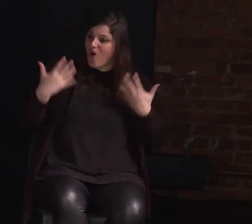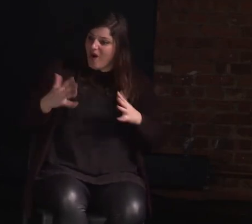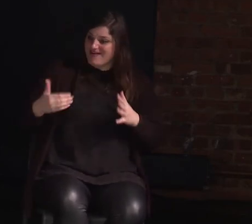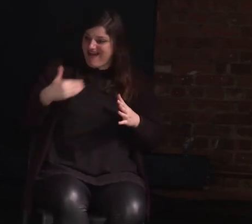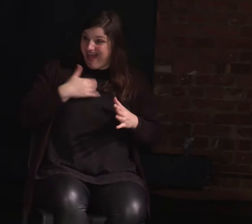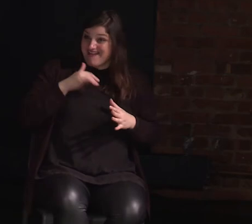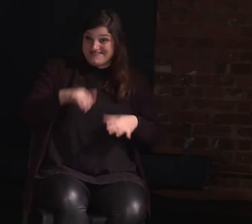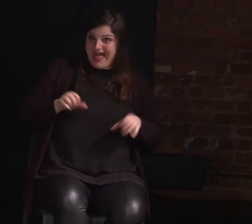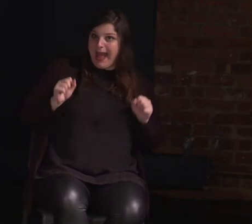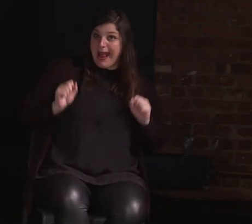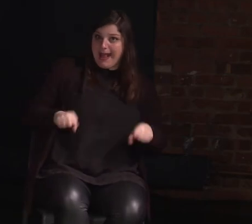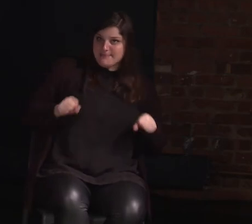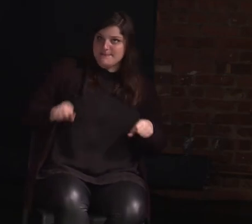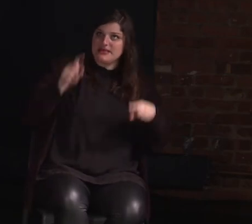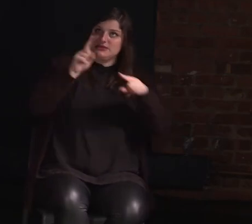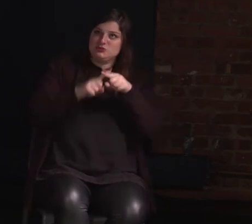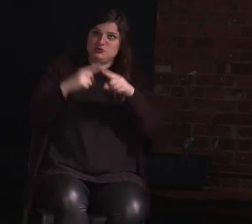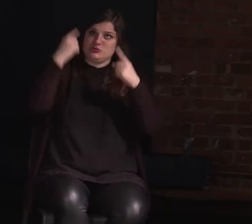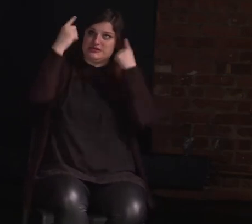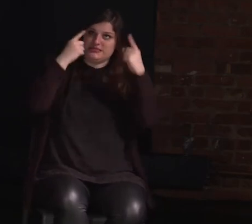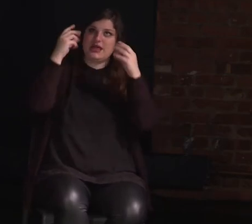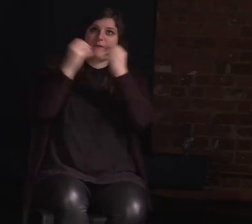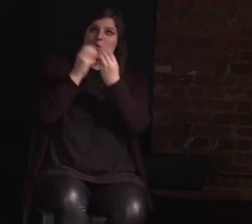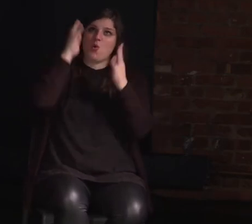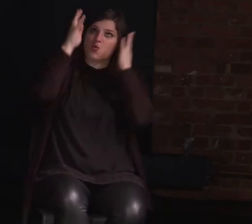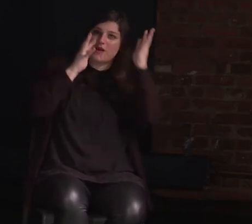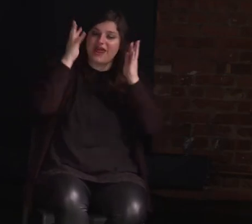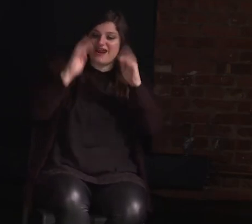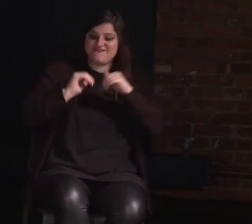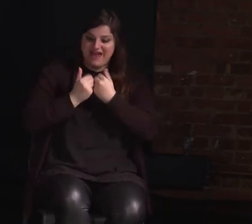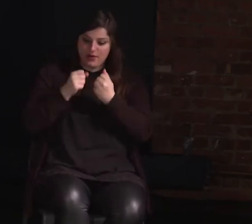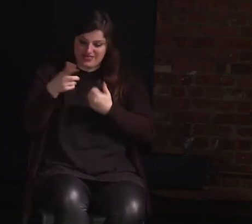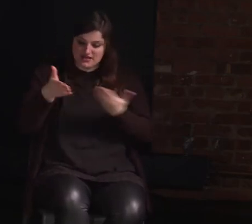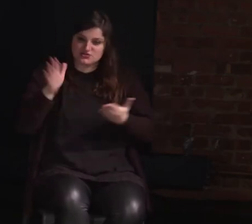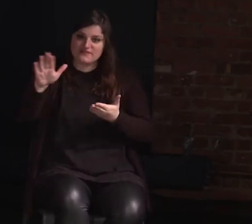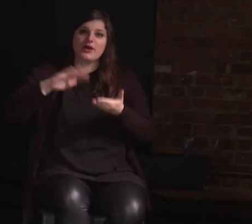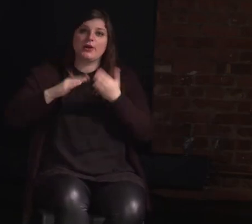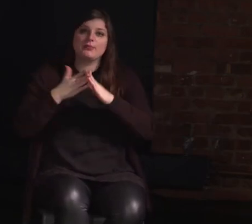to think more equitably in the work they're doing, how do they serve their communities as well.